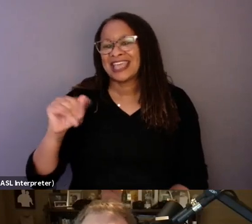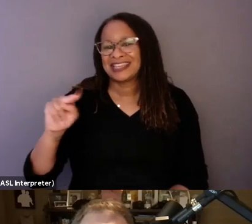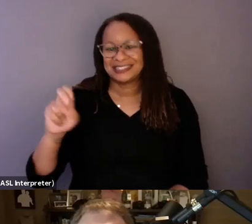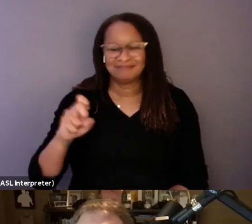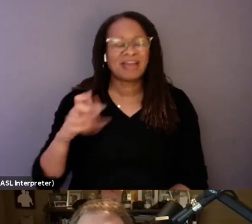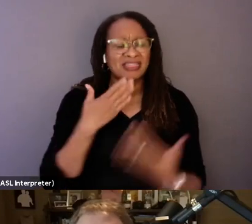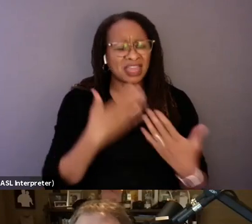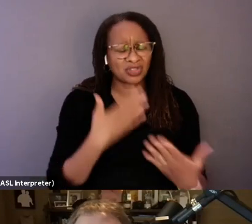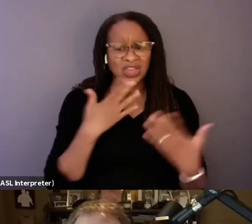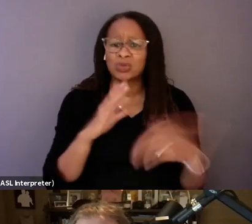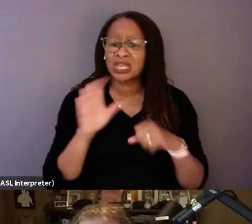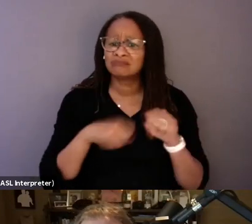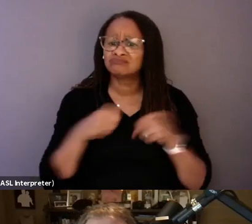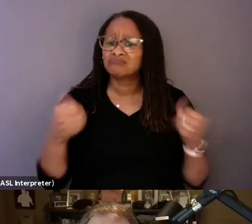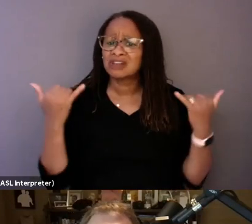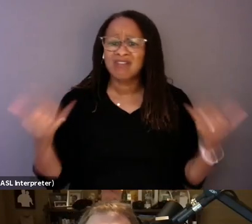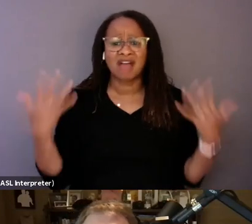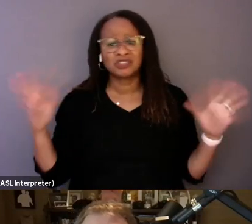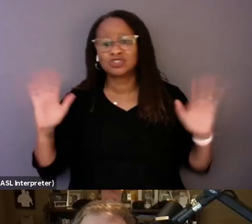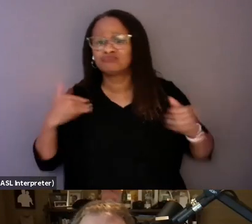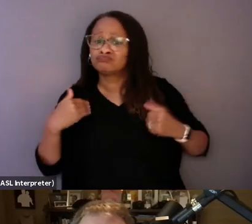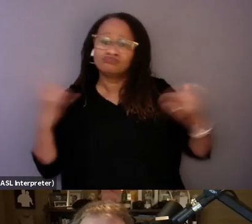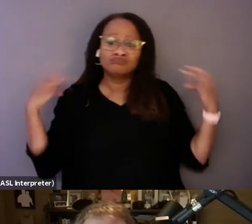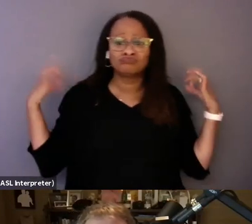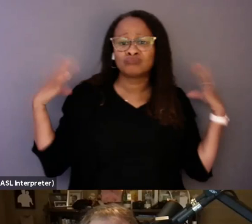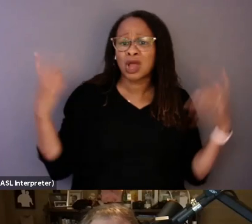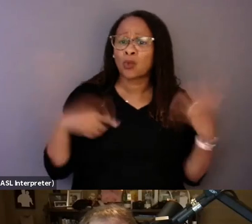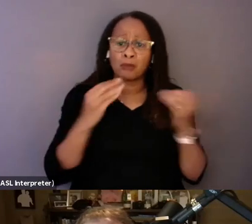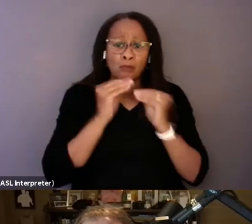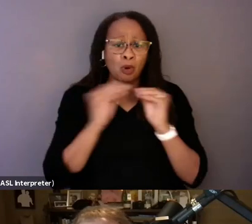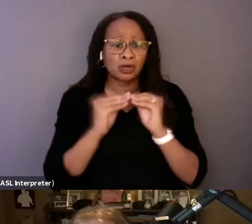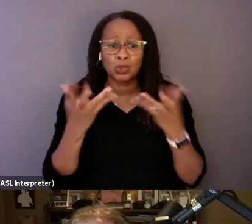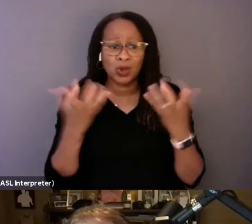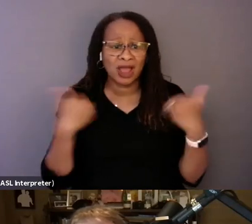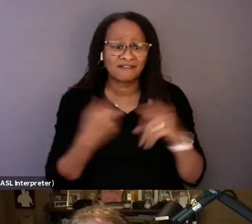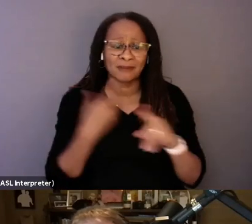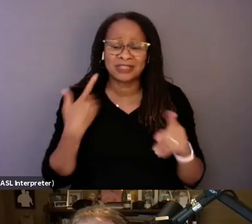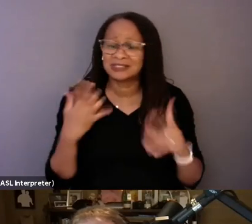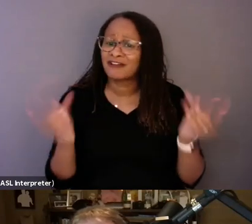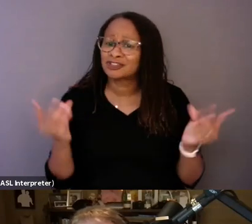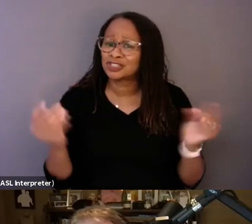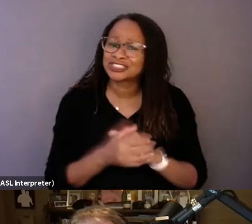I think we can wrap it right here. What more could you hope for? Tom and I did start collecting,